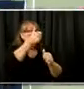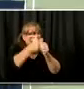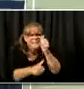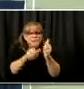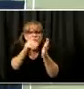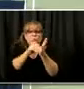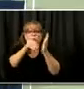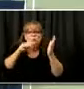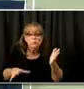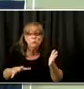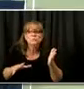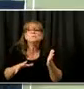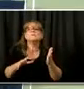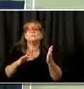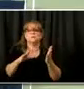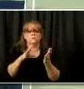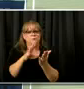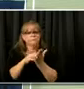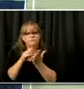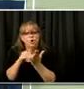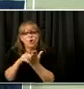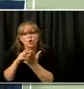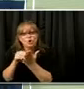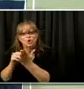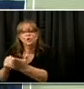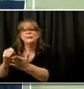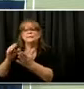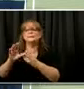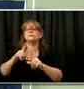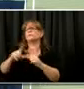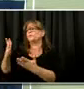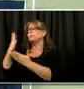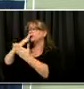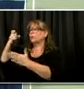thank you and i am now turning it over to aurora public schools superintendent rico mon